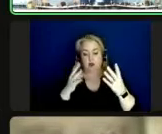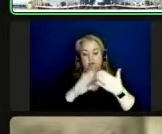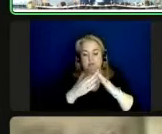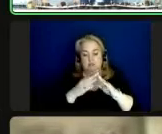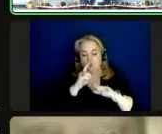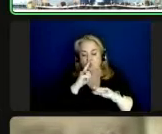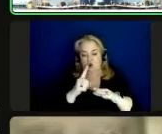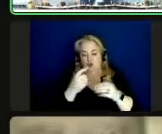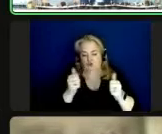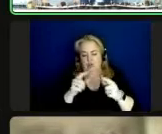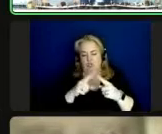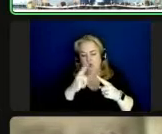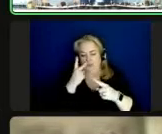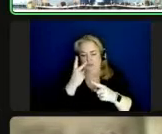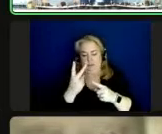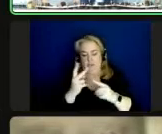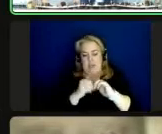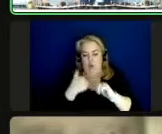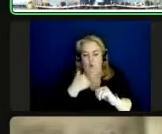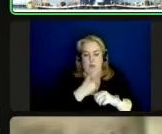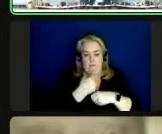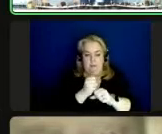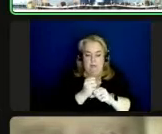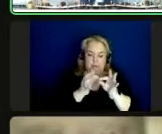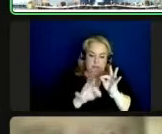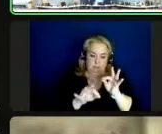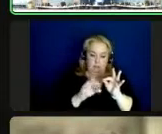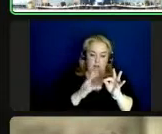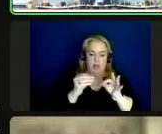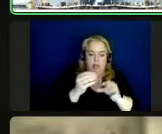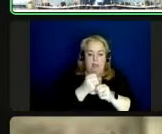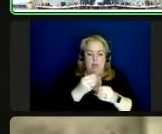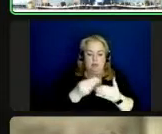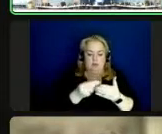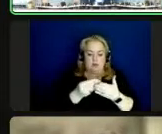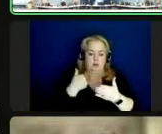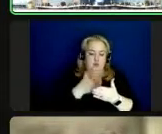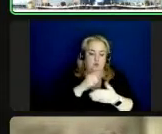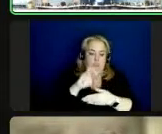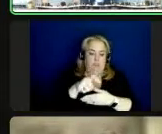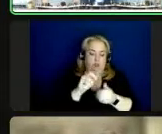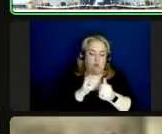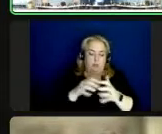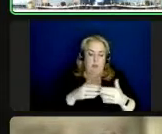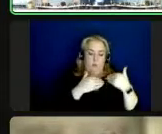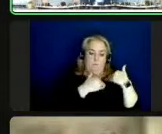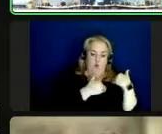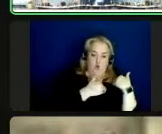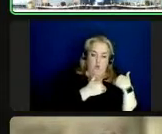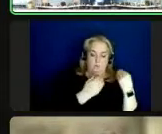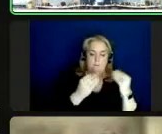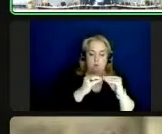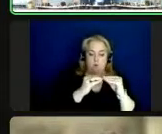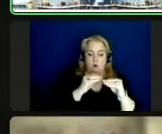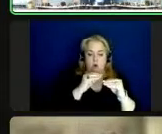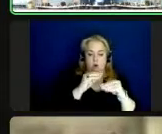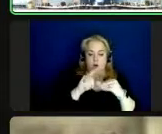CONSIDER TO AN EQUITY LENS AND A LOT OF CITIES ARE TAKING THAT